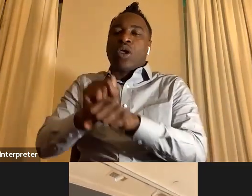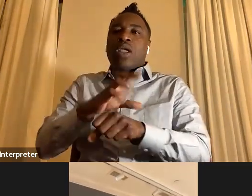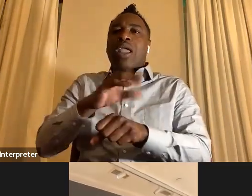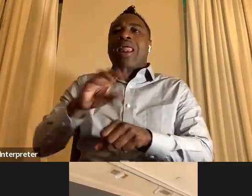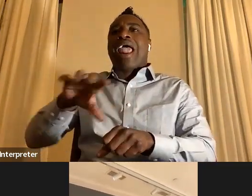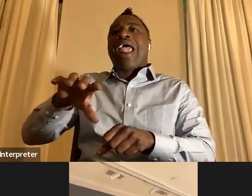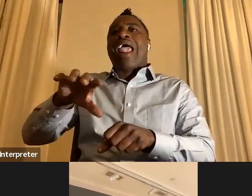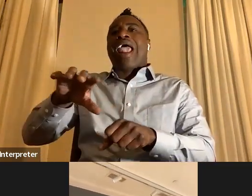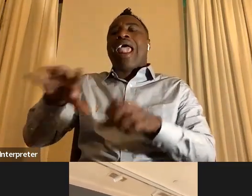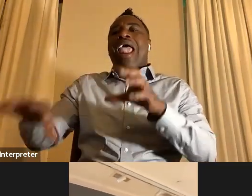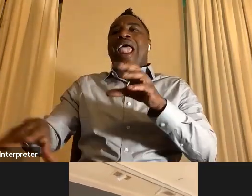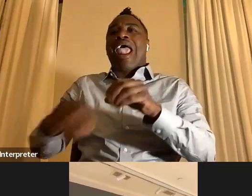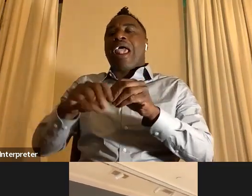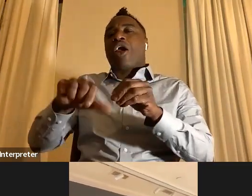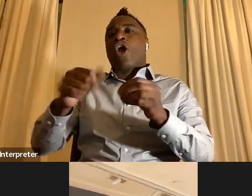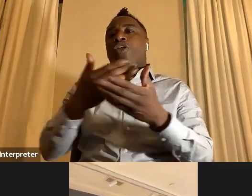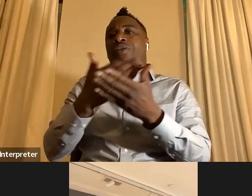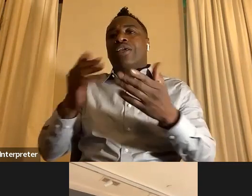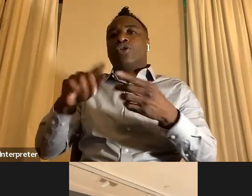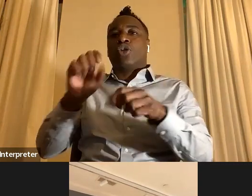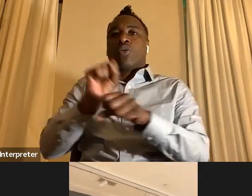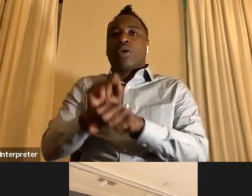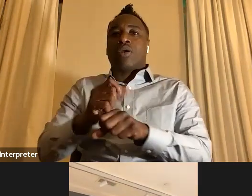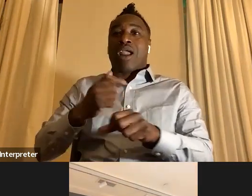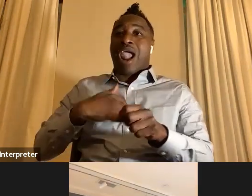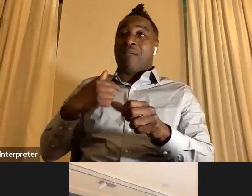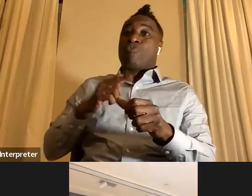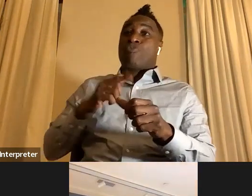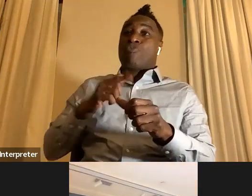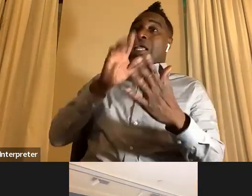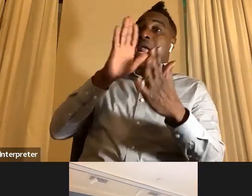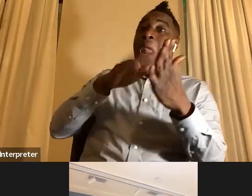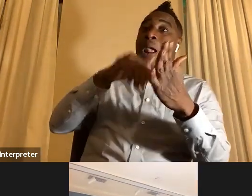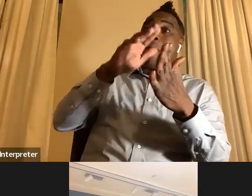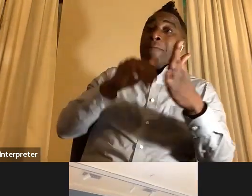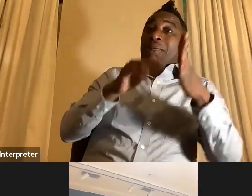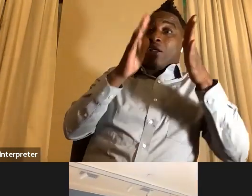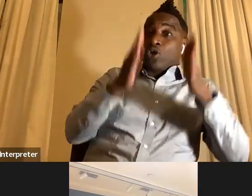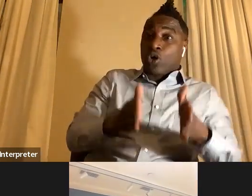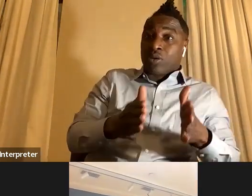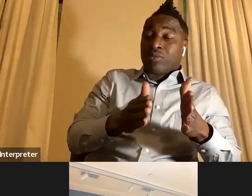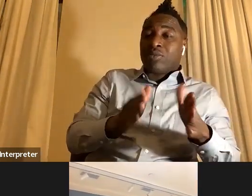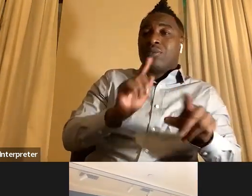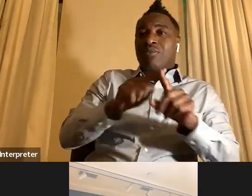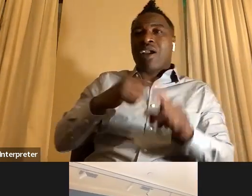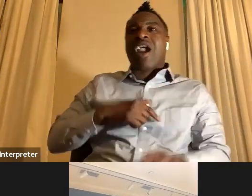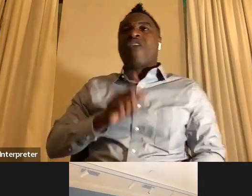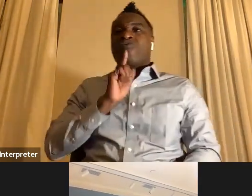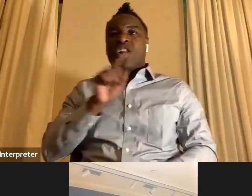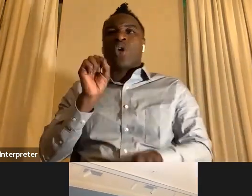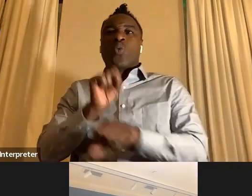So although I consider myself a painter, I am really working in a collage